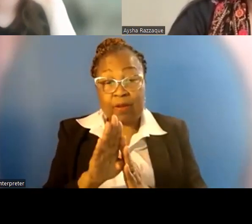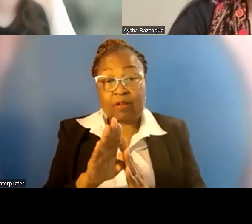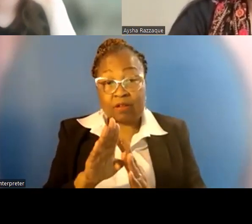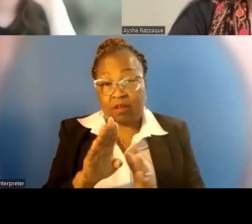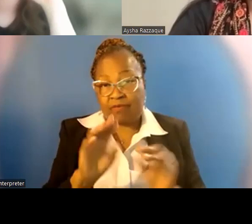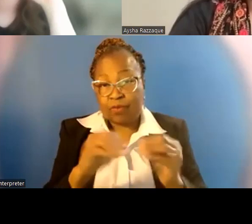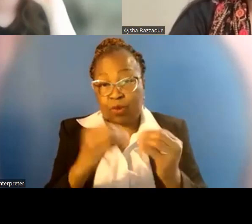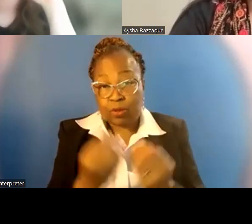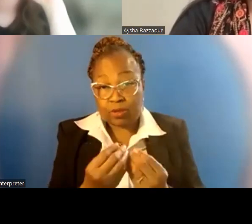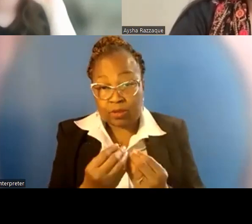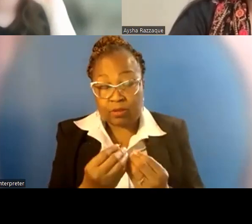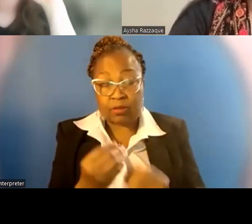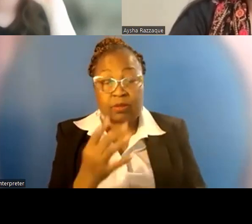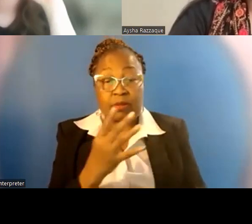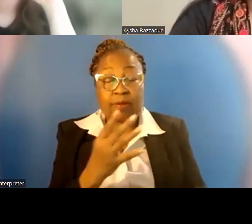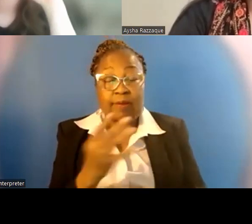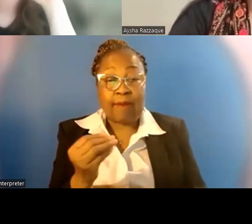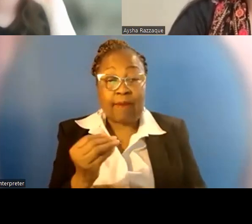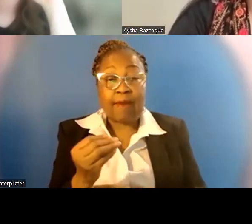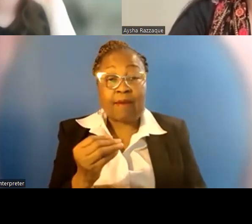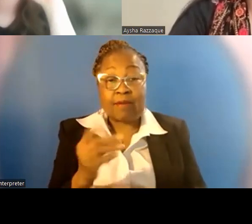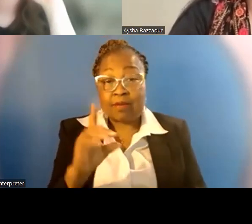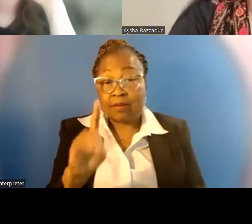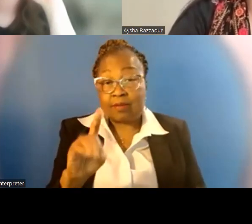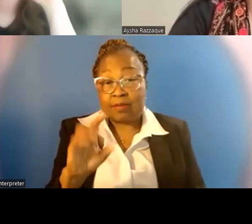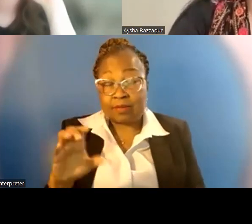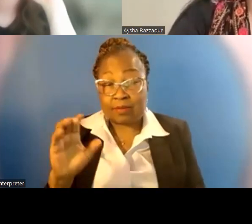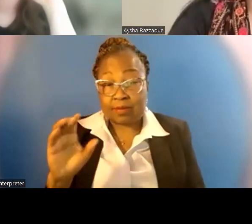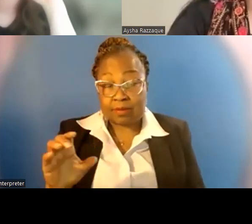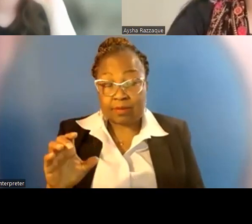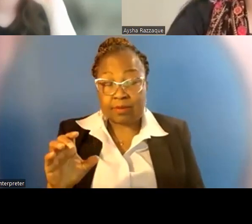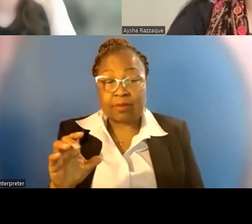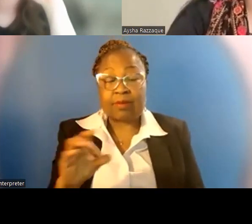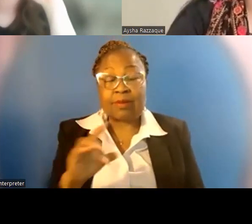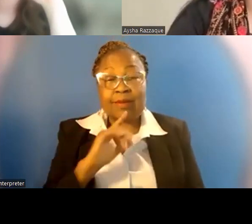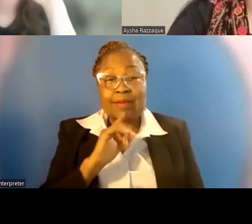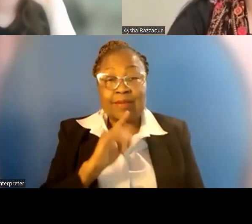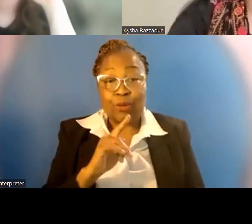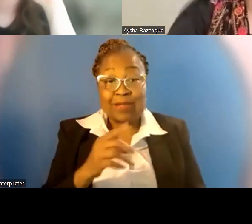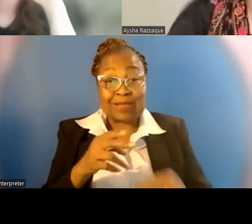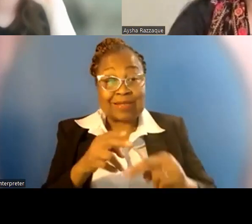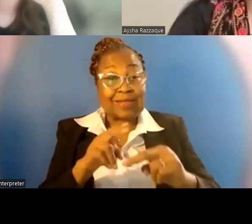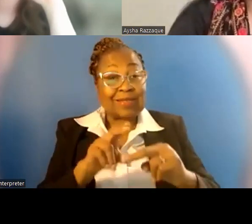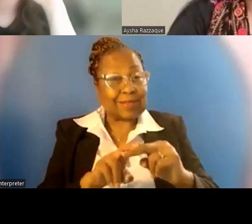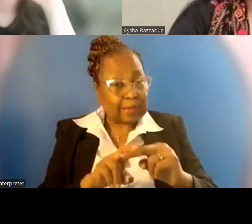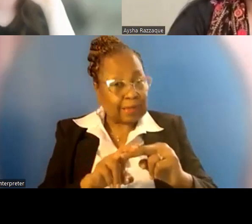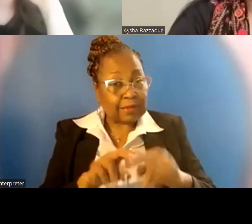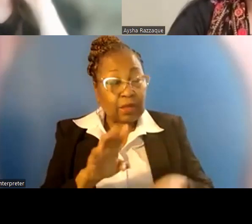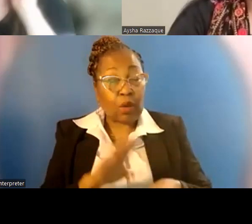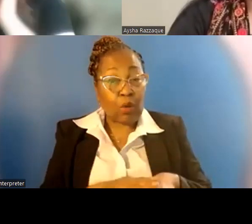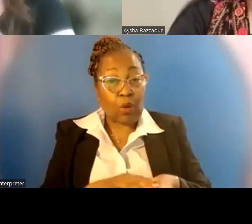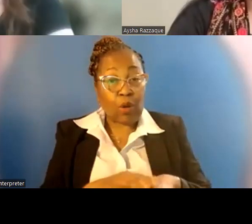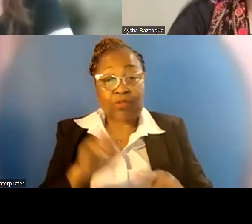and the cultural center, there is a seat on the Diversity Affairs Council